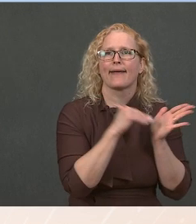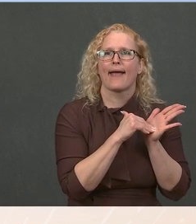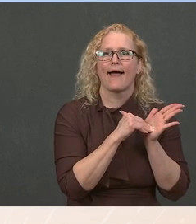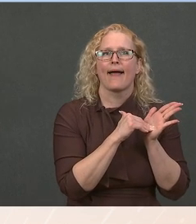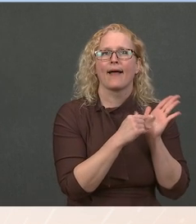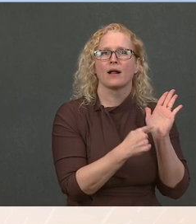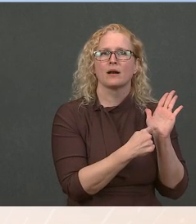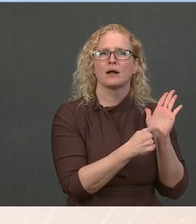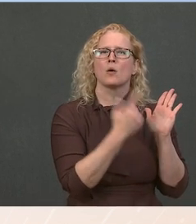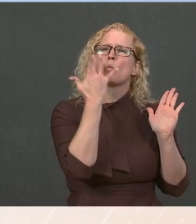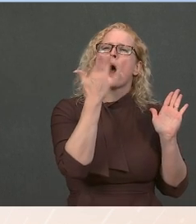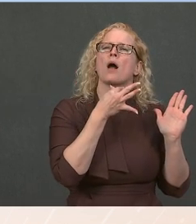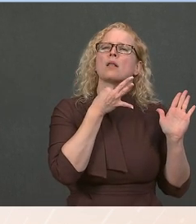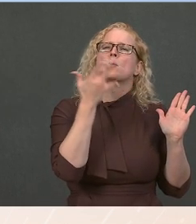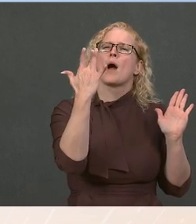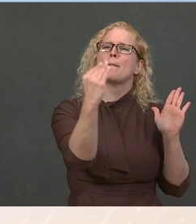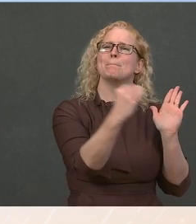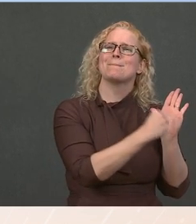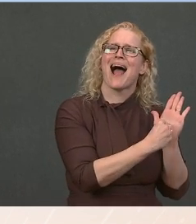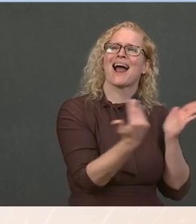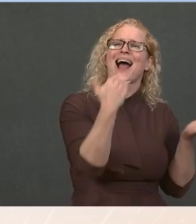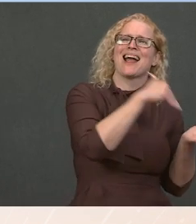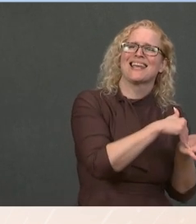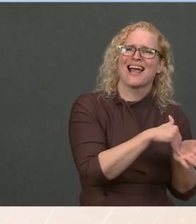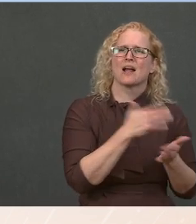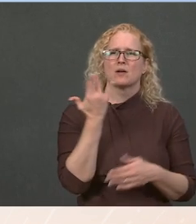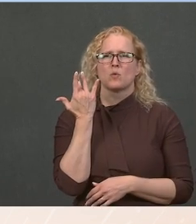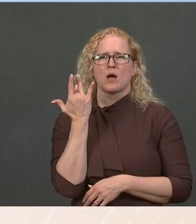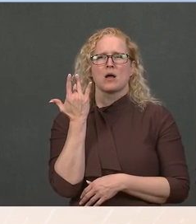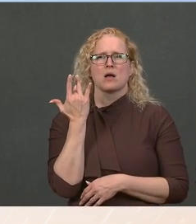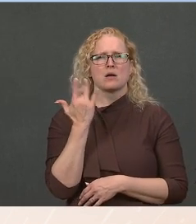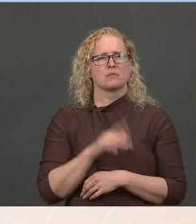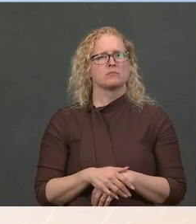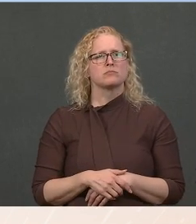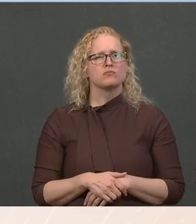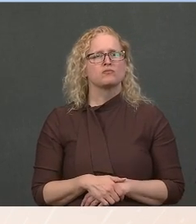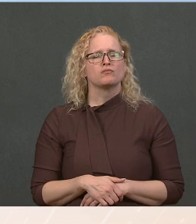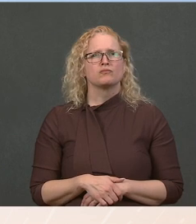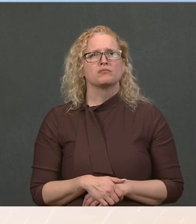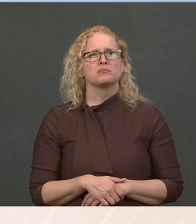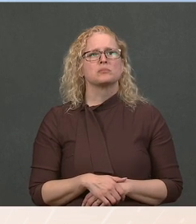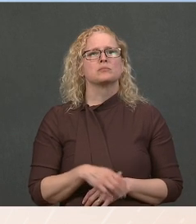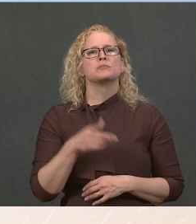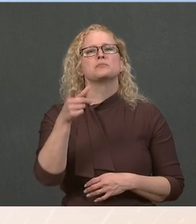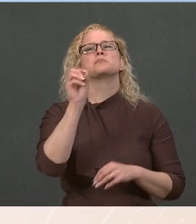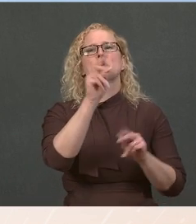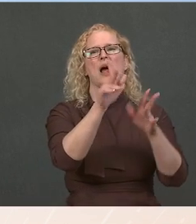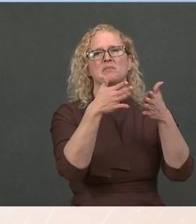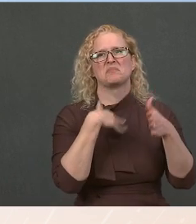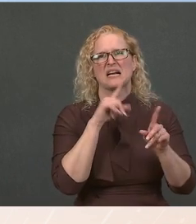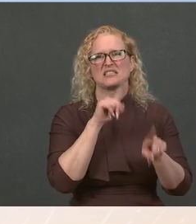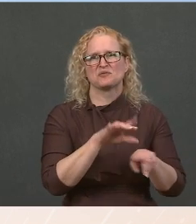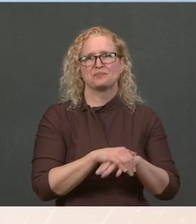Ms. Jean-Pierre: Well, as you know -- as you just stated, that is not something that we, clearly, put into the original bill.